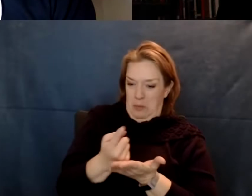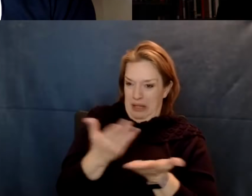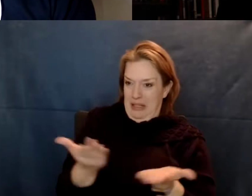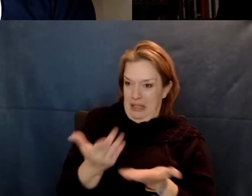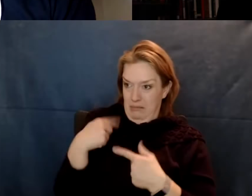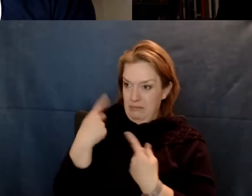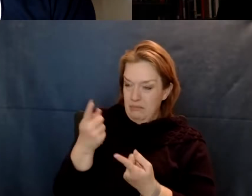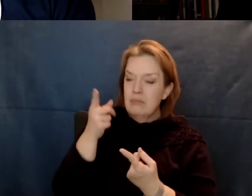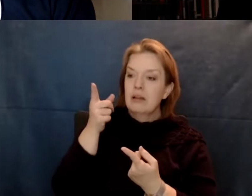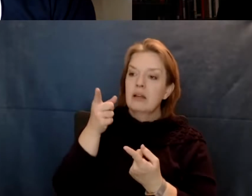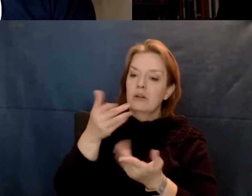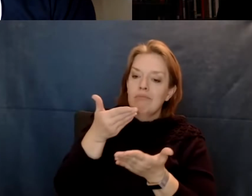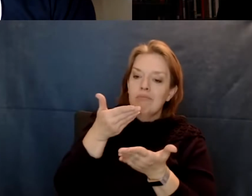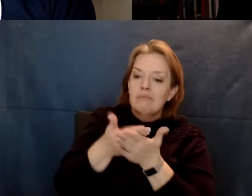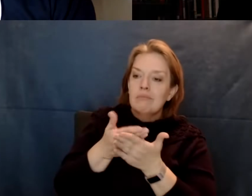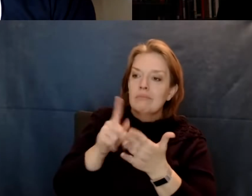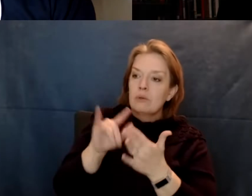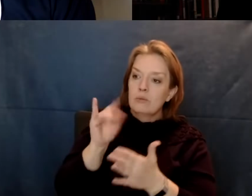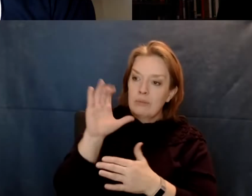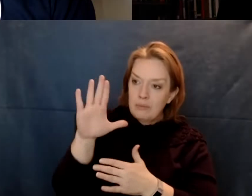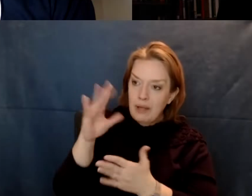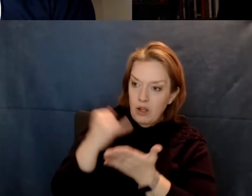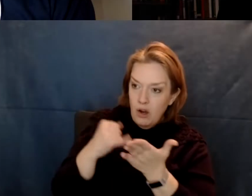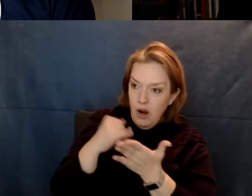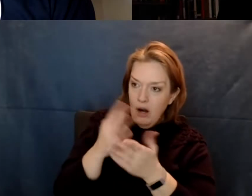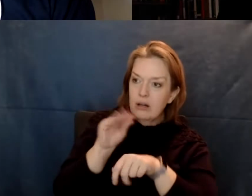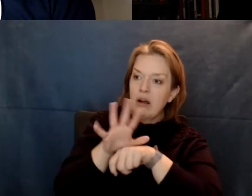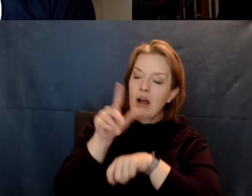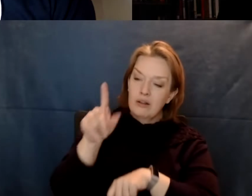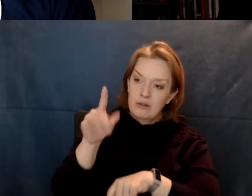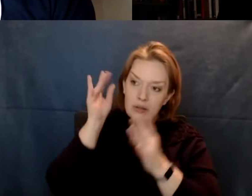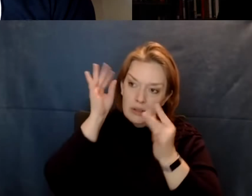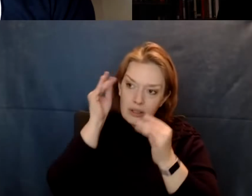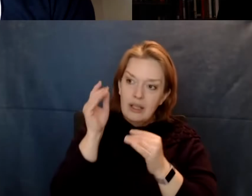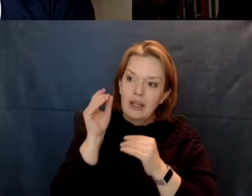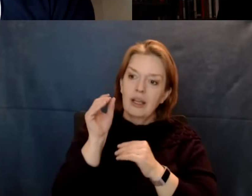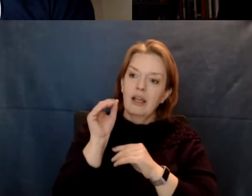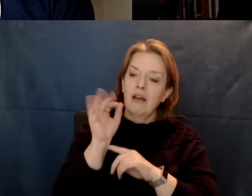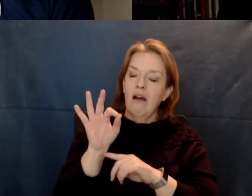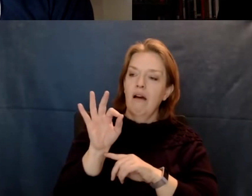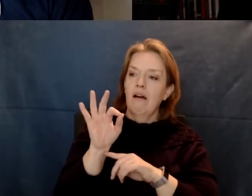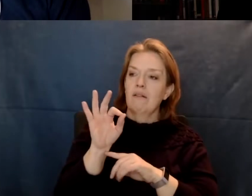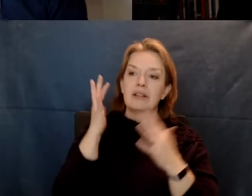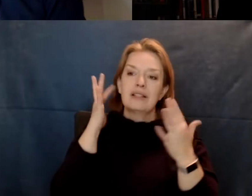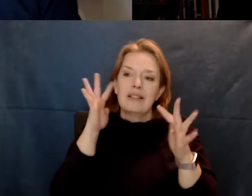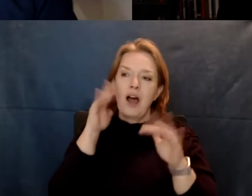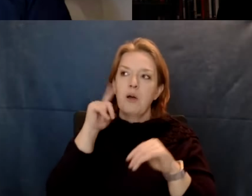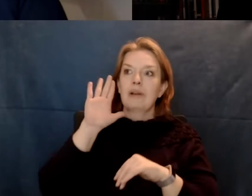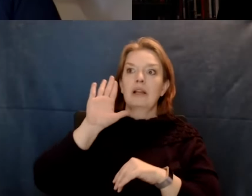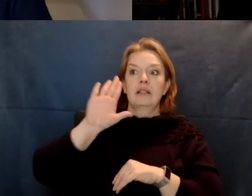in proximity to James Castle's work, who I imagine would have had a different relationship to sonic qualities.